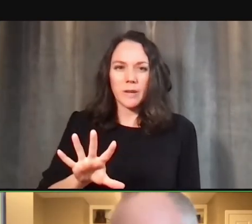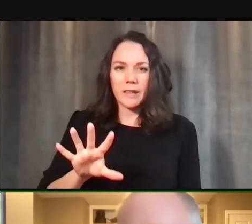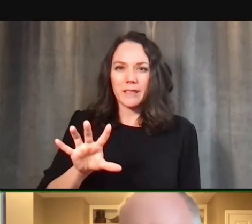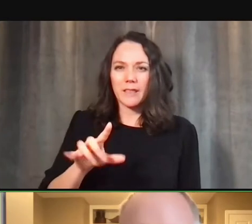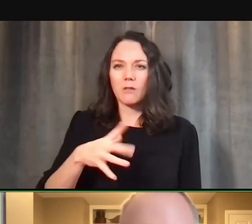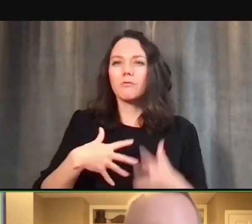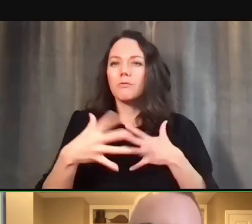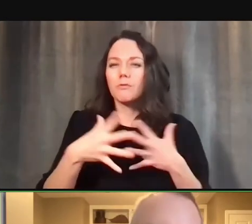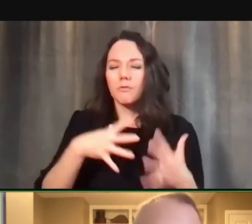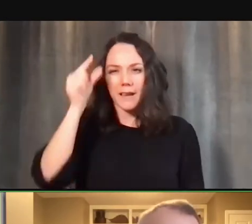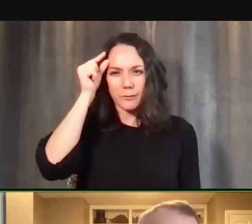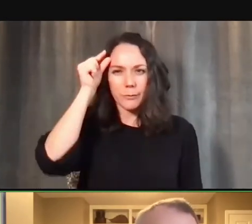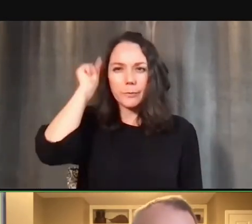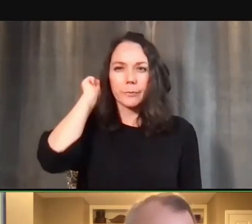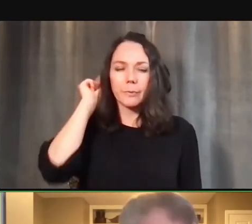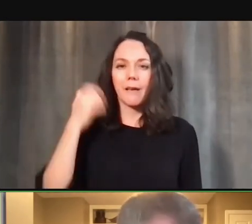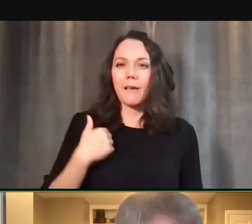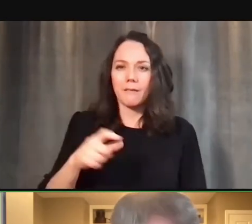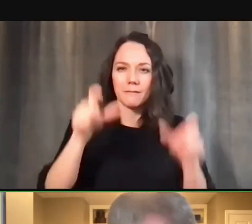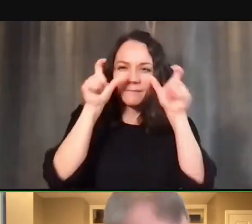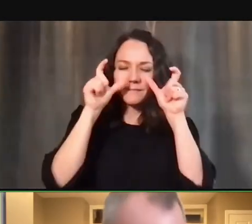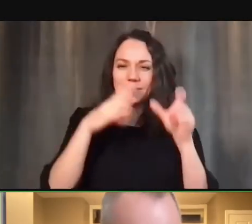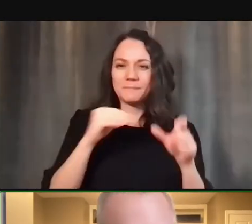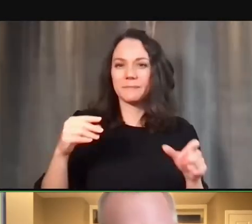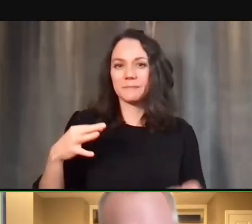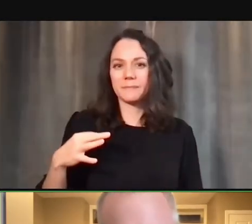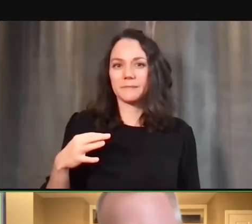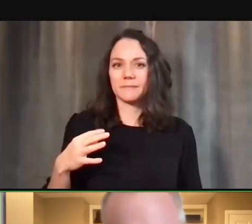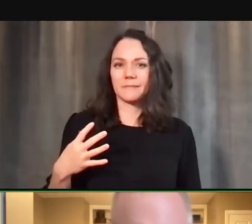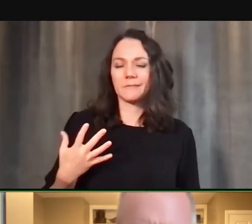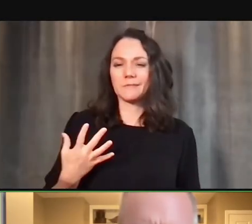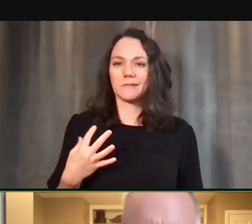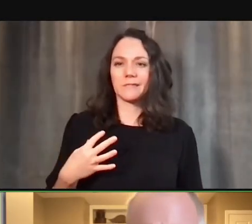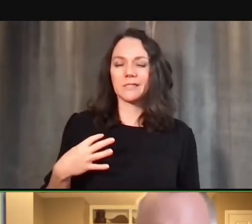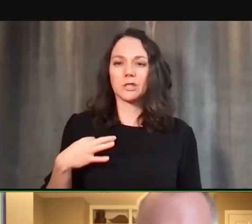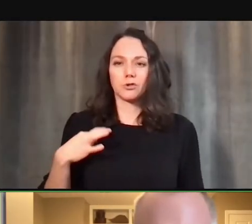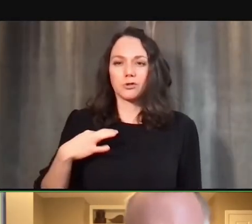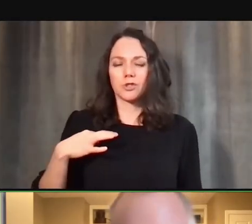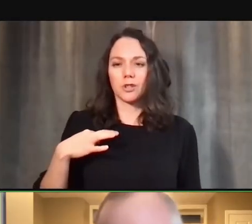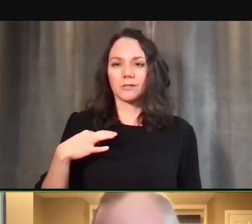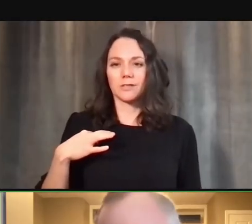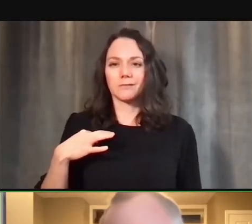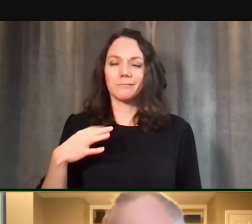I'm wearing glasses and a purple office type shirt. I'm sitting in my home office.